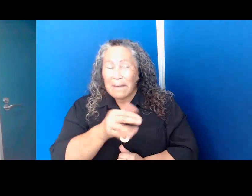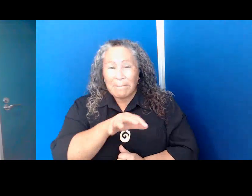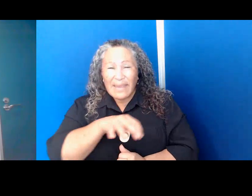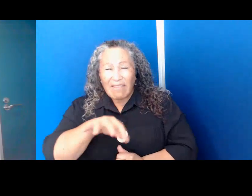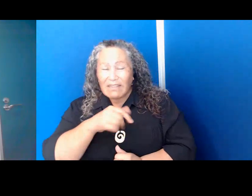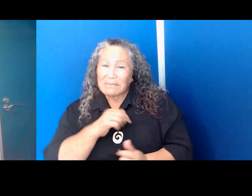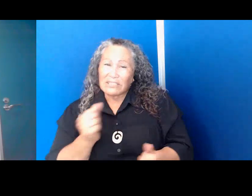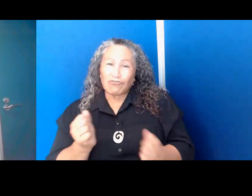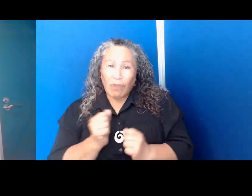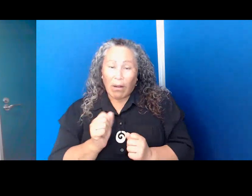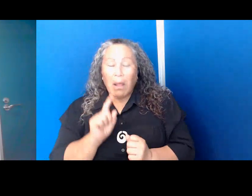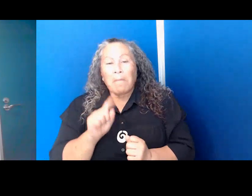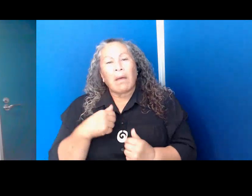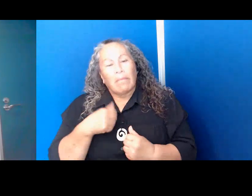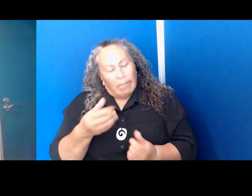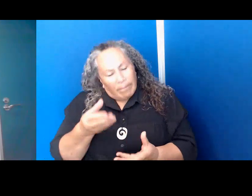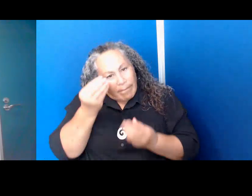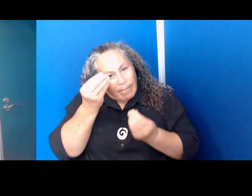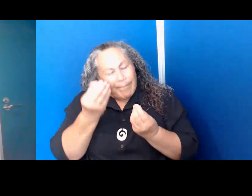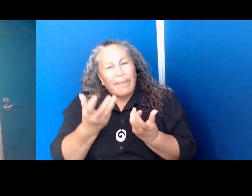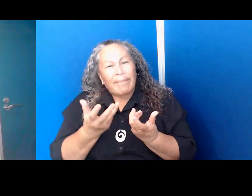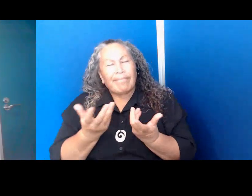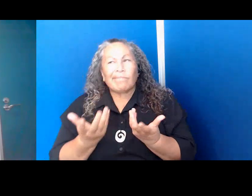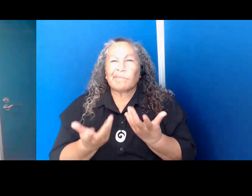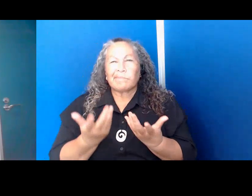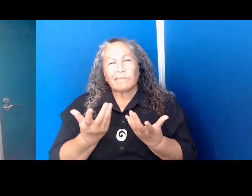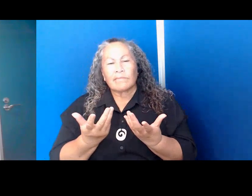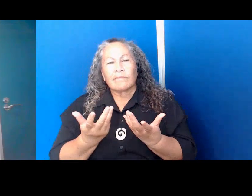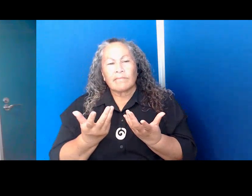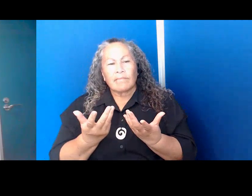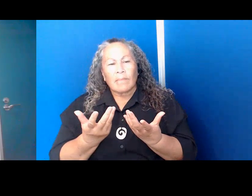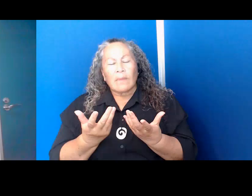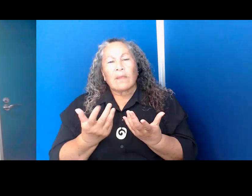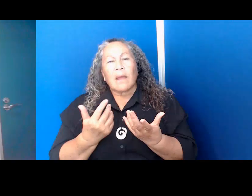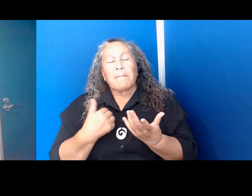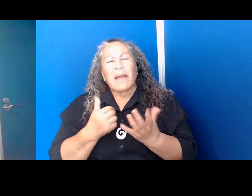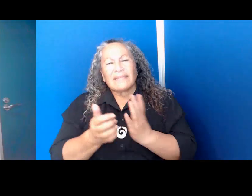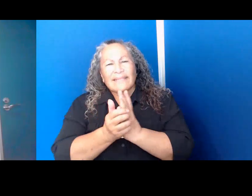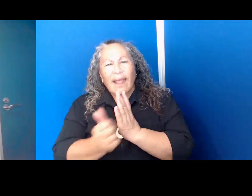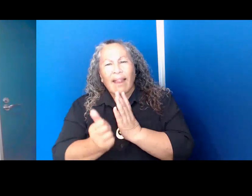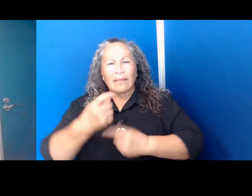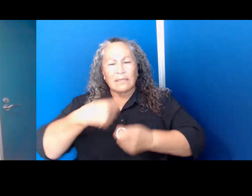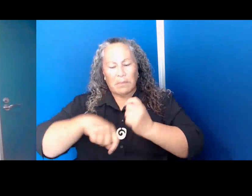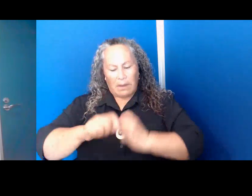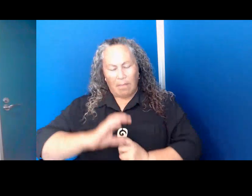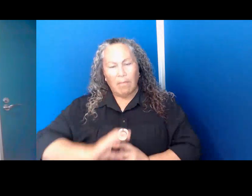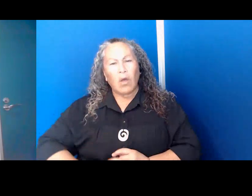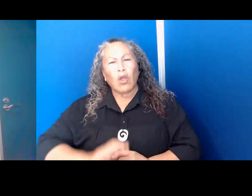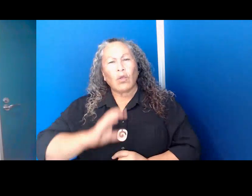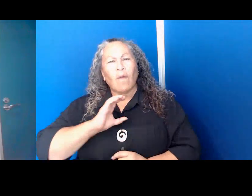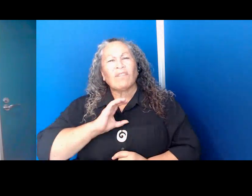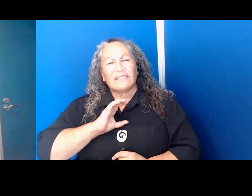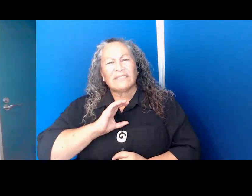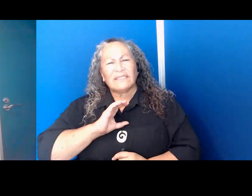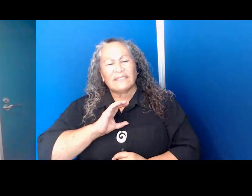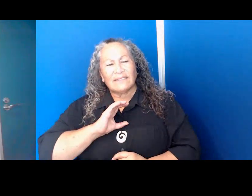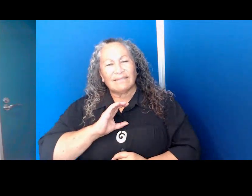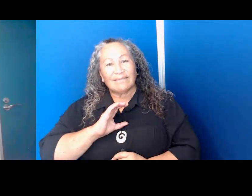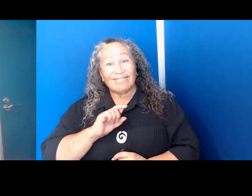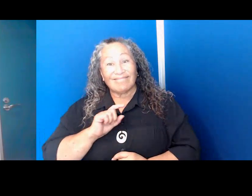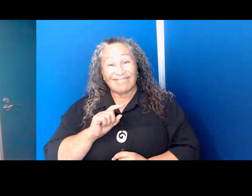I'm learning to be – my main skill is to be more confident – and this is helping with